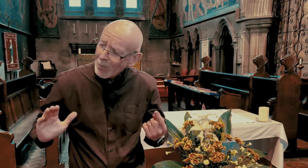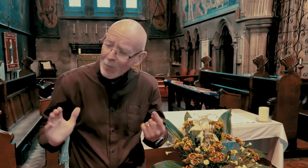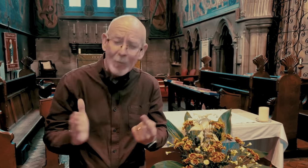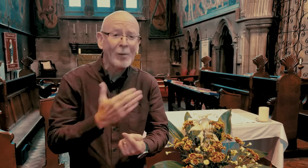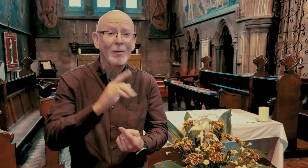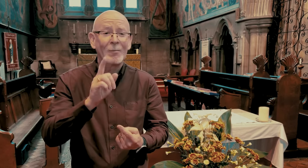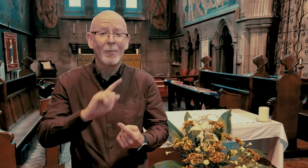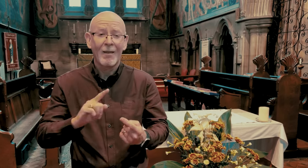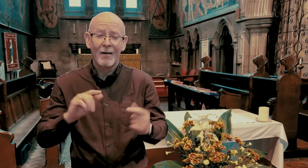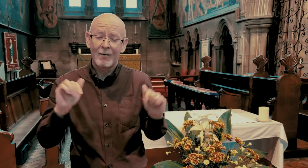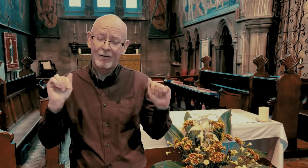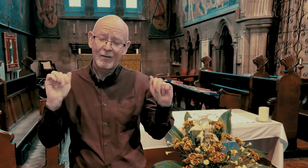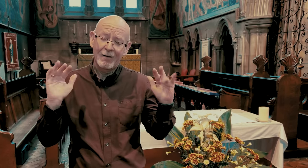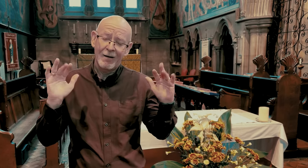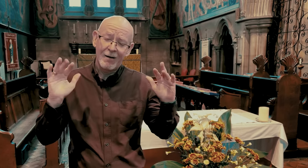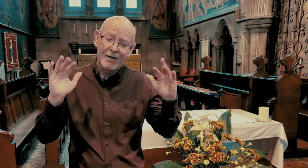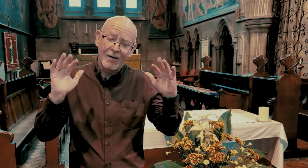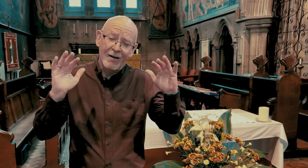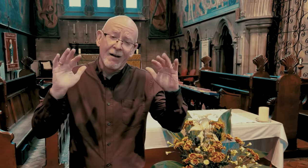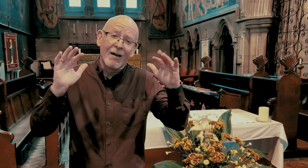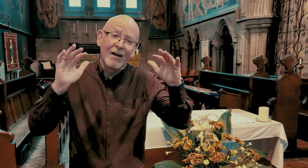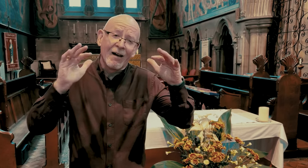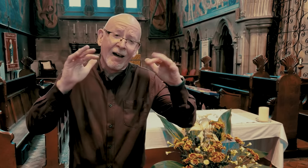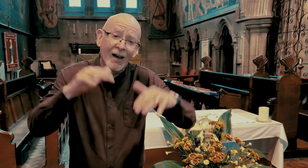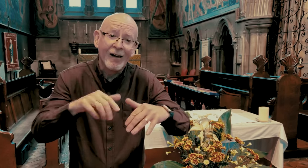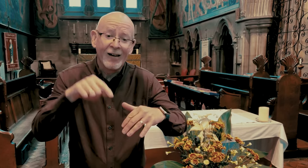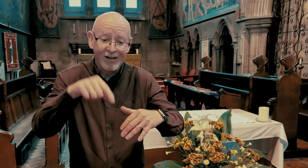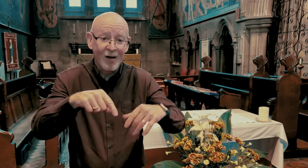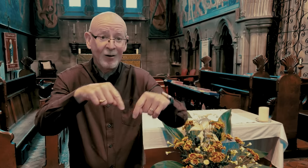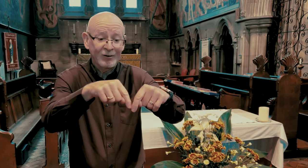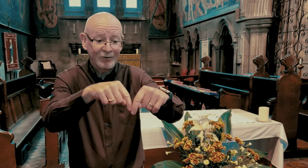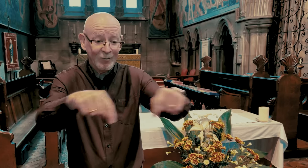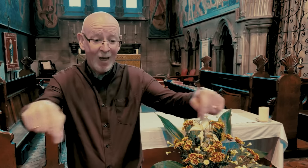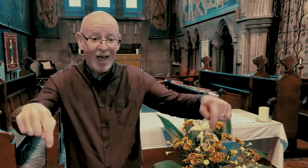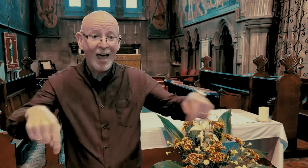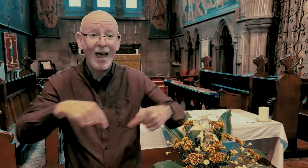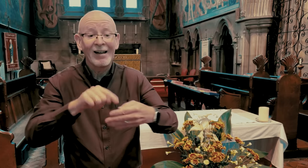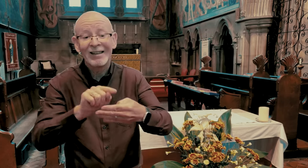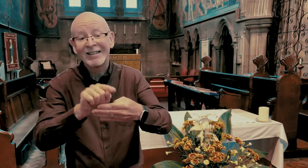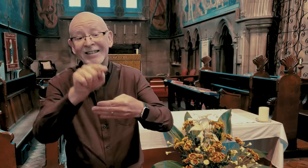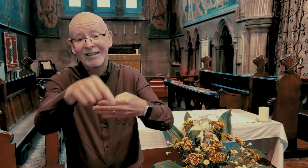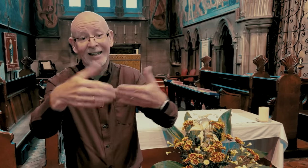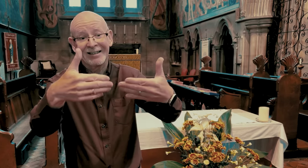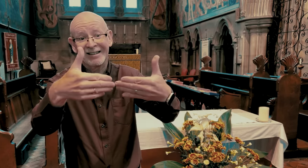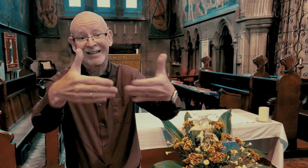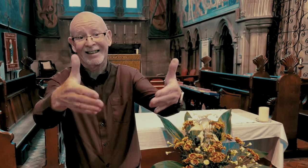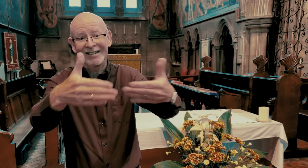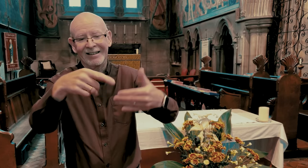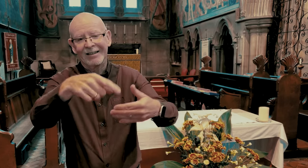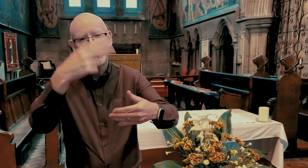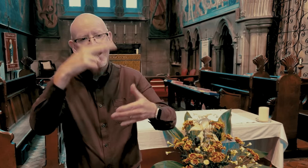All the people gathered together into the square before the Water Gate.